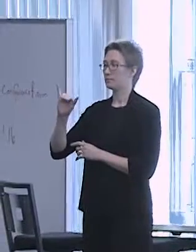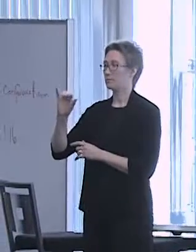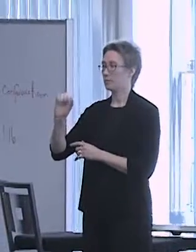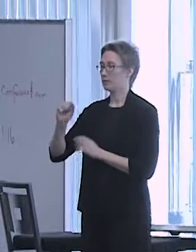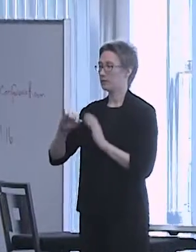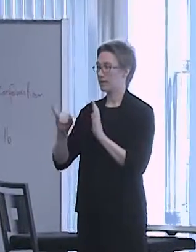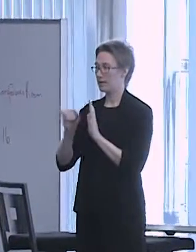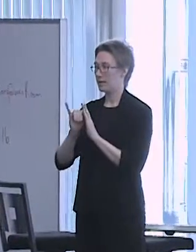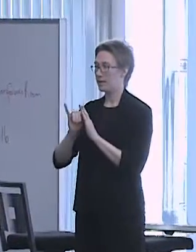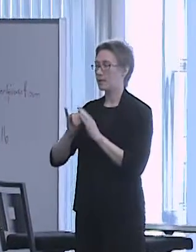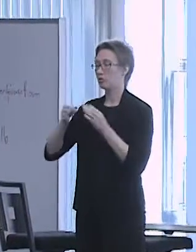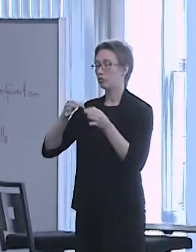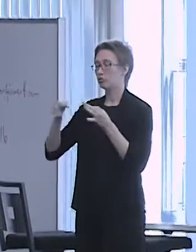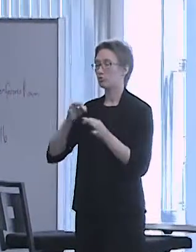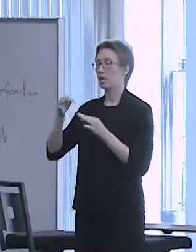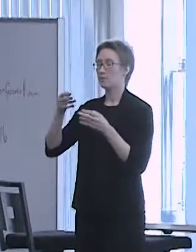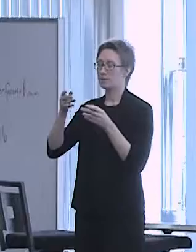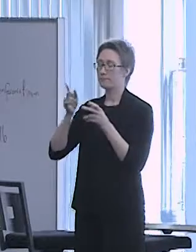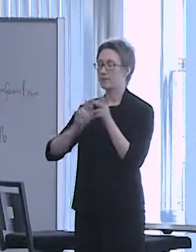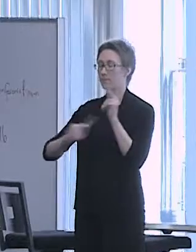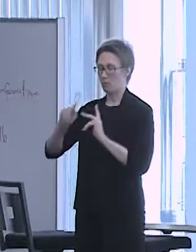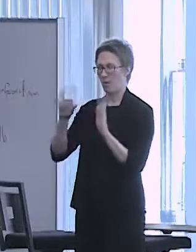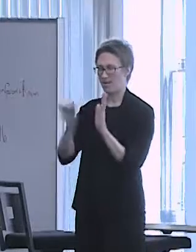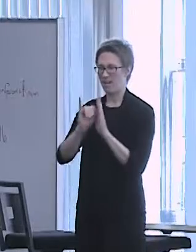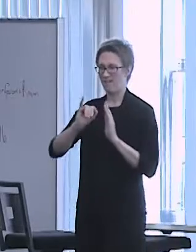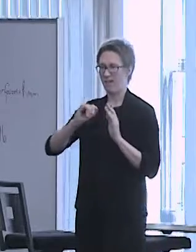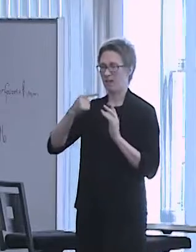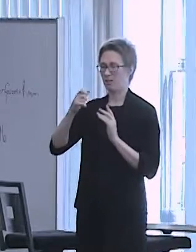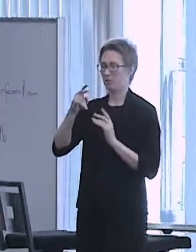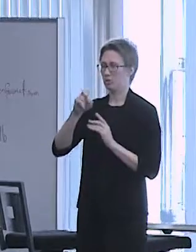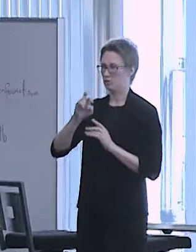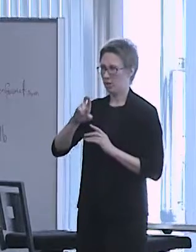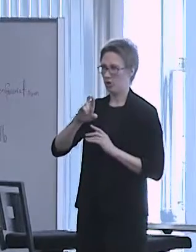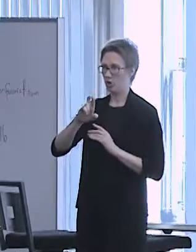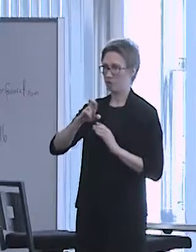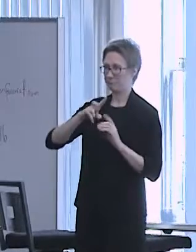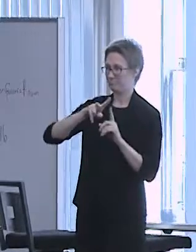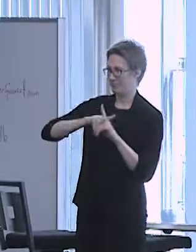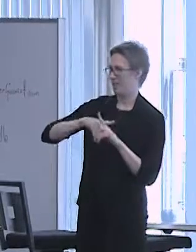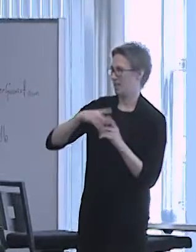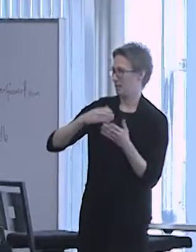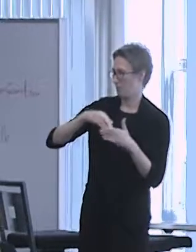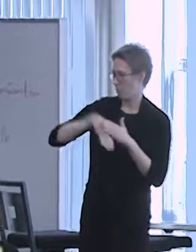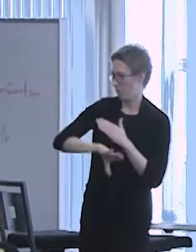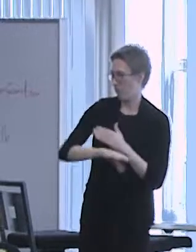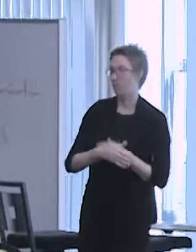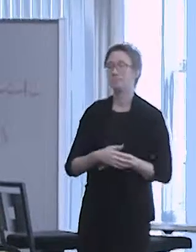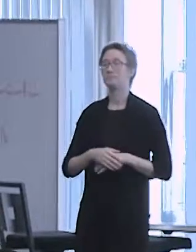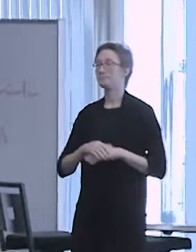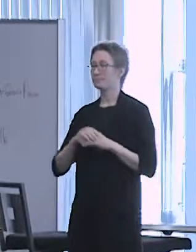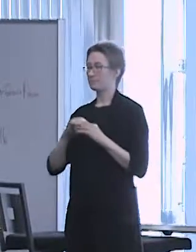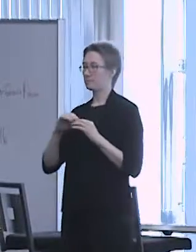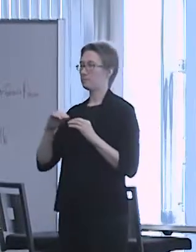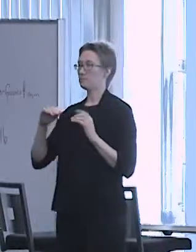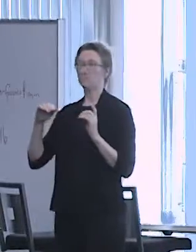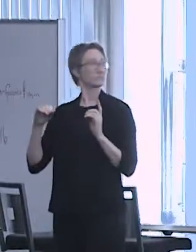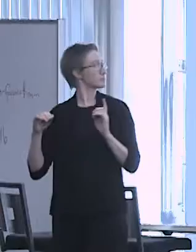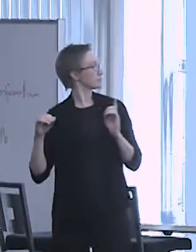with the gender they were designated with at birth. Gender variant people are people whose gender identities or expressions are different from society's strict definitions